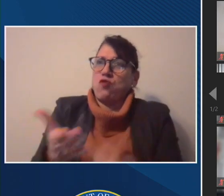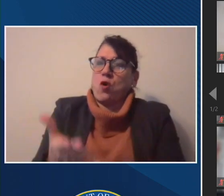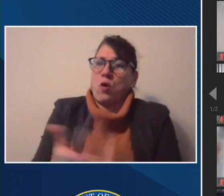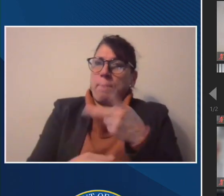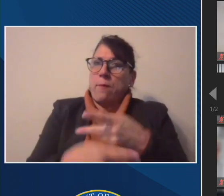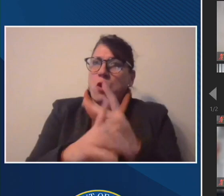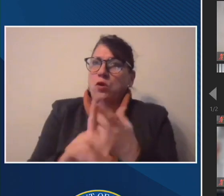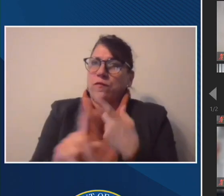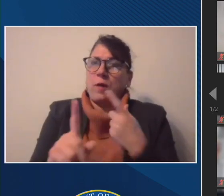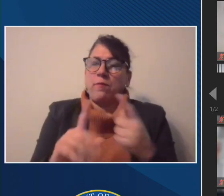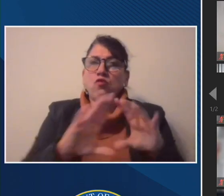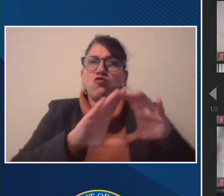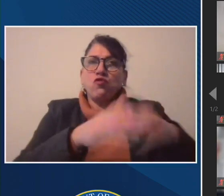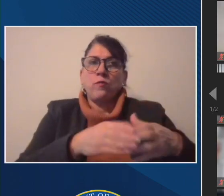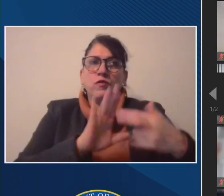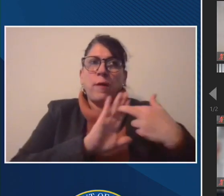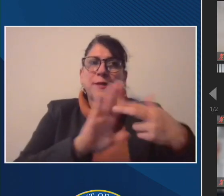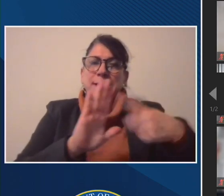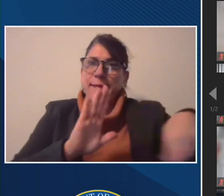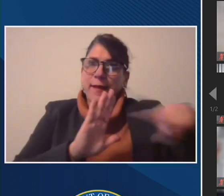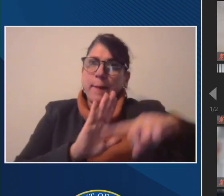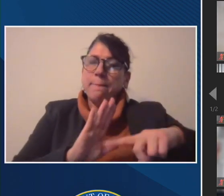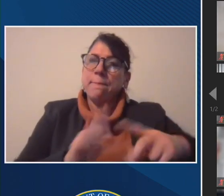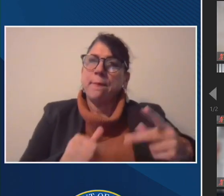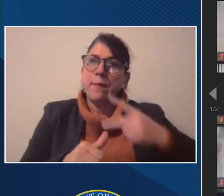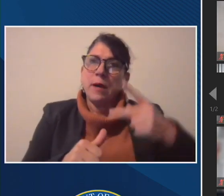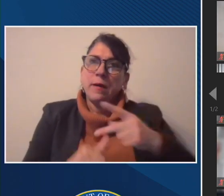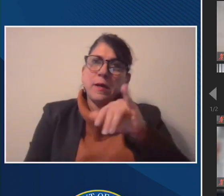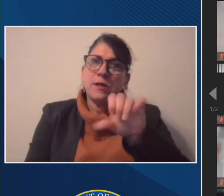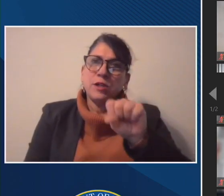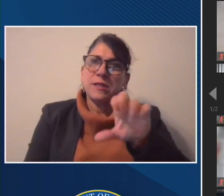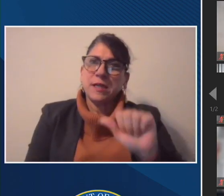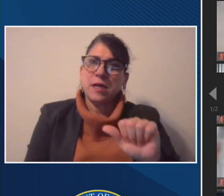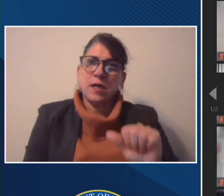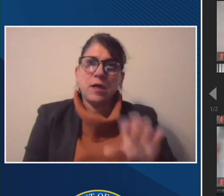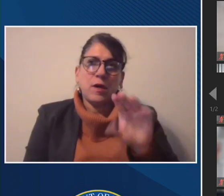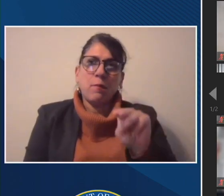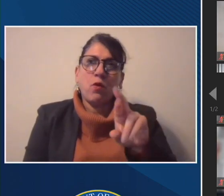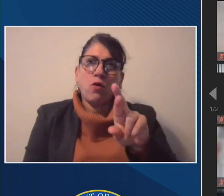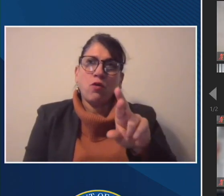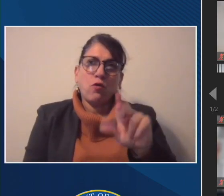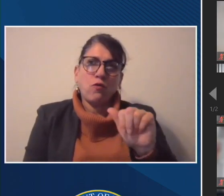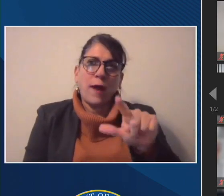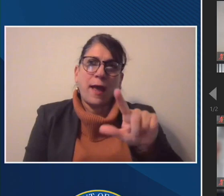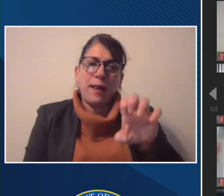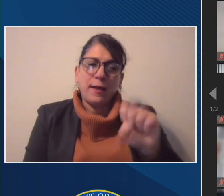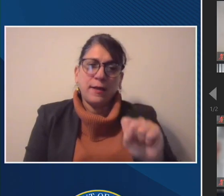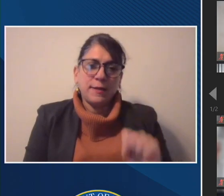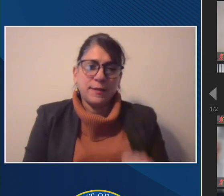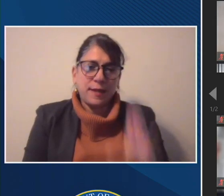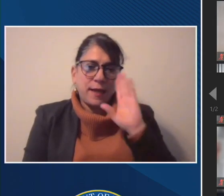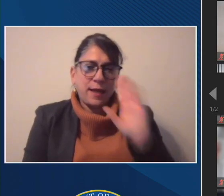representing them, primary Jessica Morales. Hi, everybody. I'm Jessica Morales I am